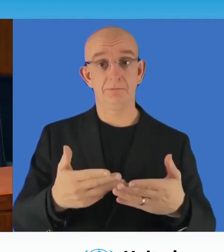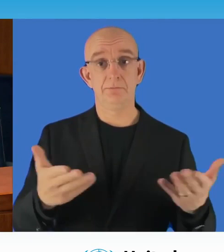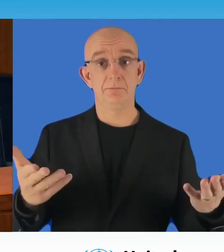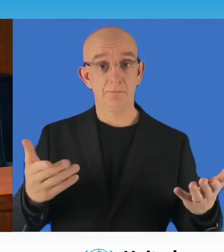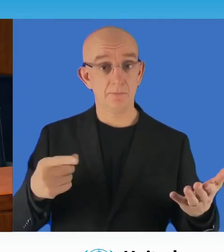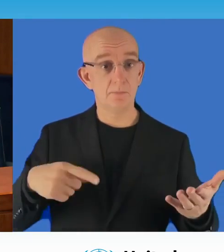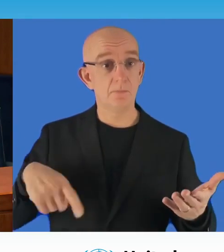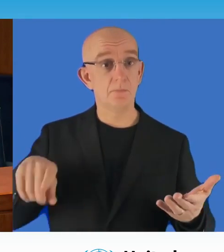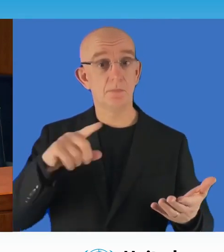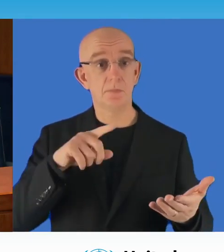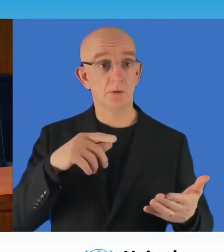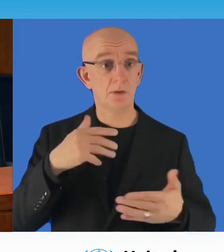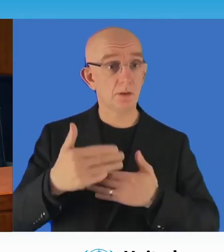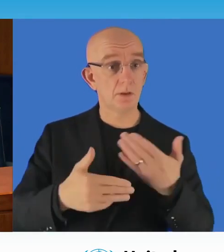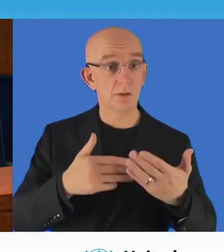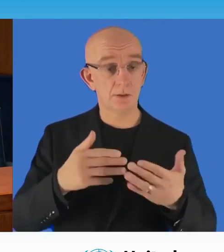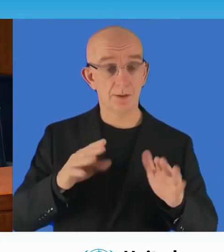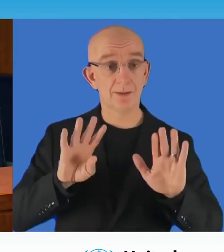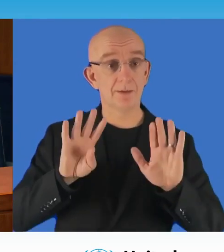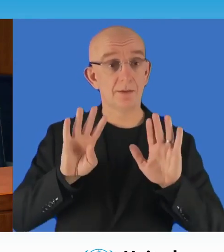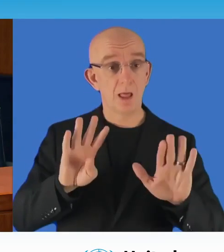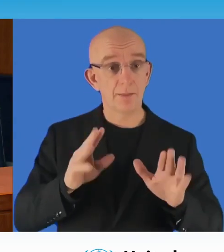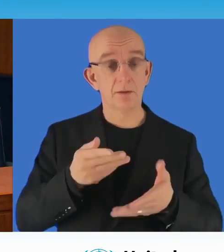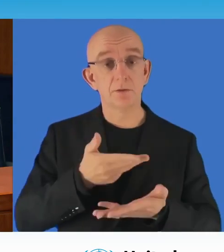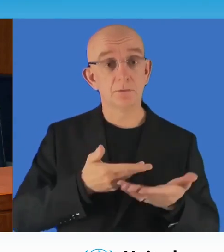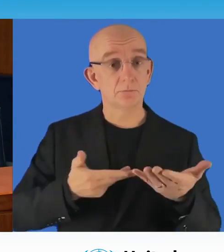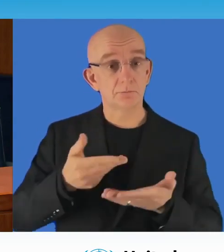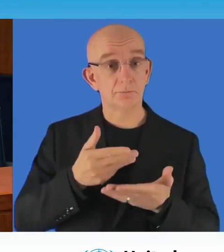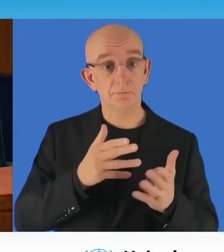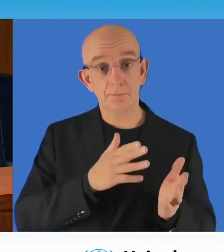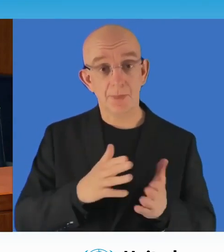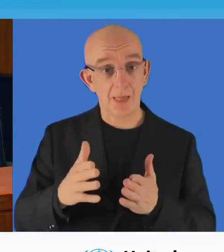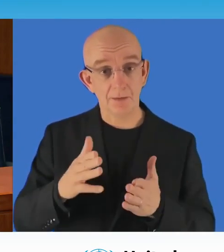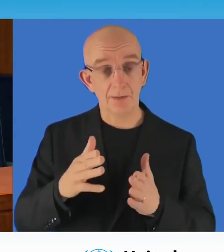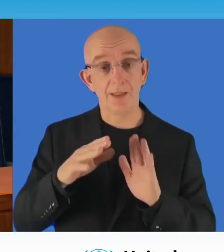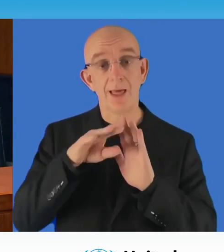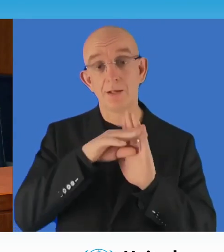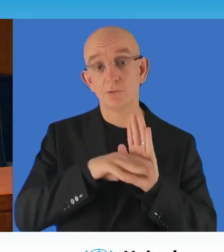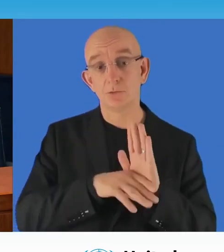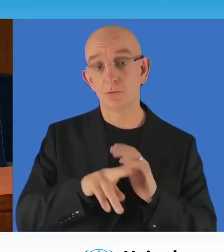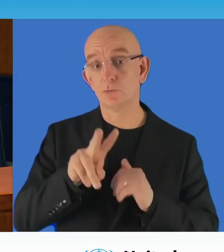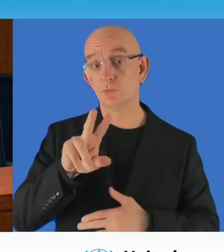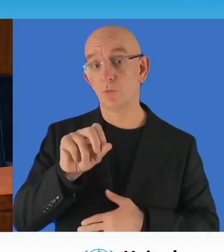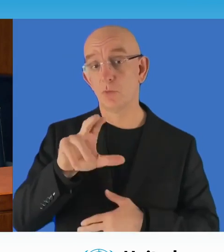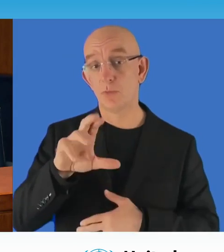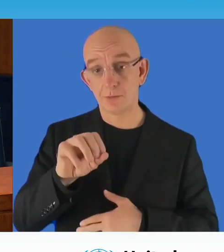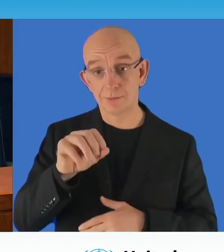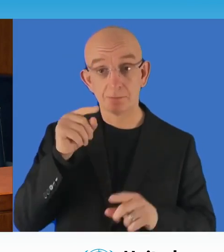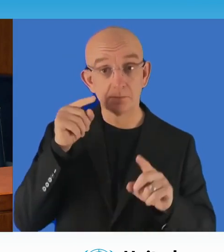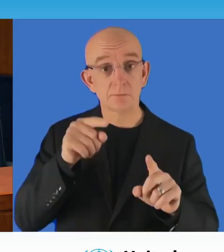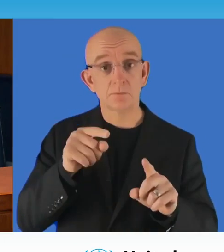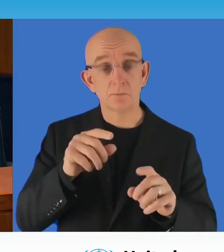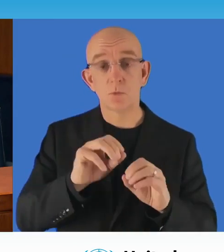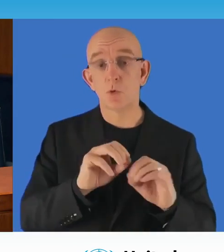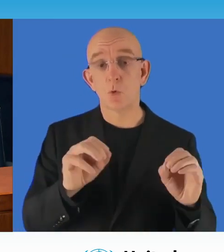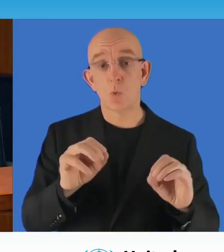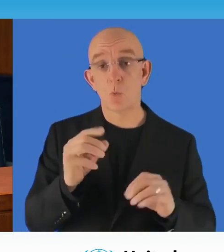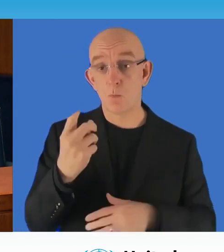agenda 2030 no one left behind to ensure the policies are fully and effectively implemented